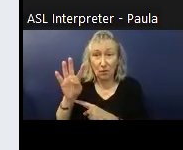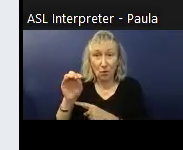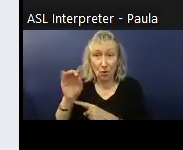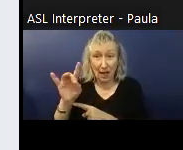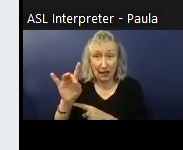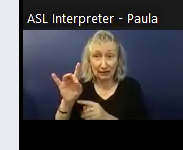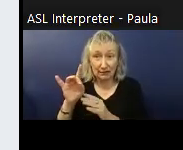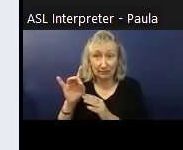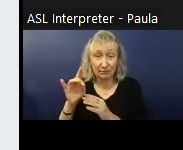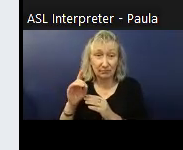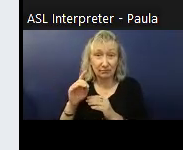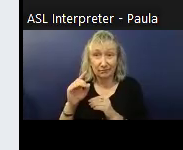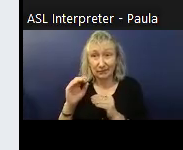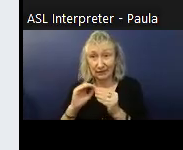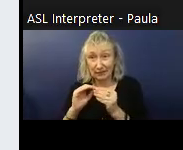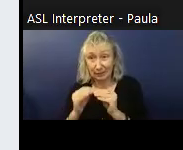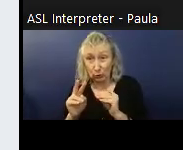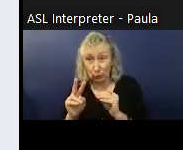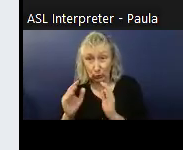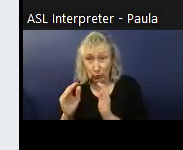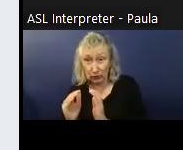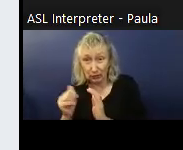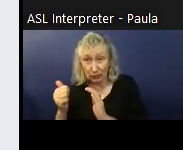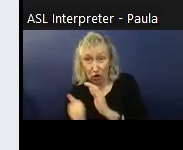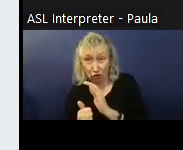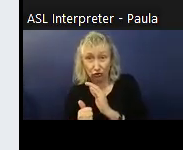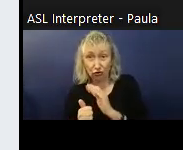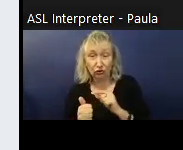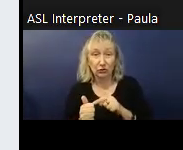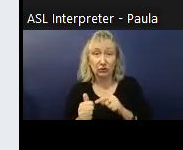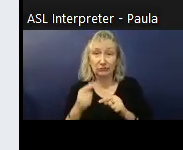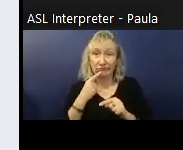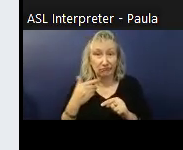4 O 8 subsection 2. You know, there is clarification there.